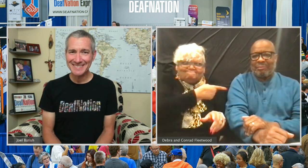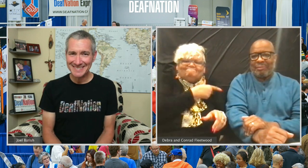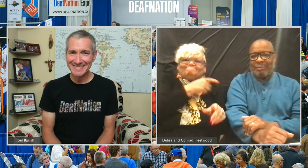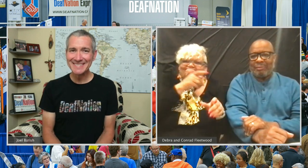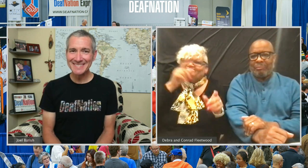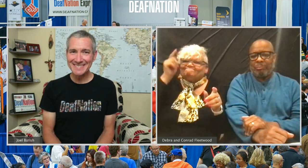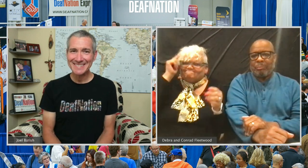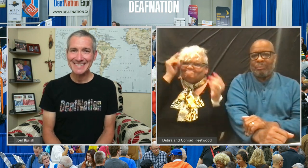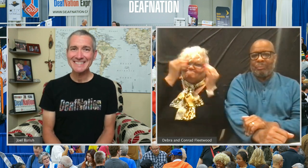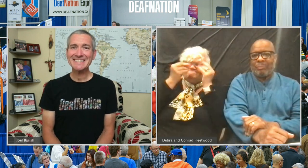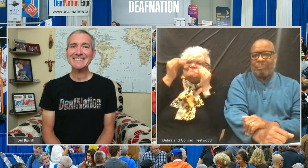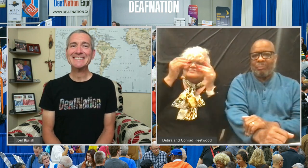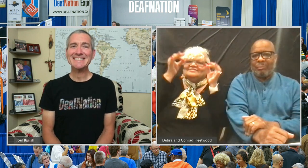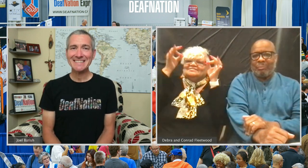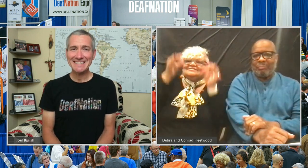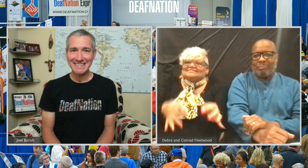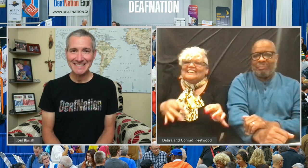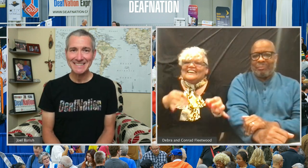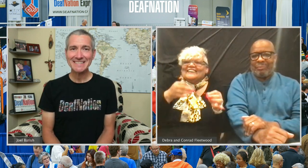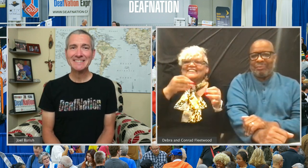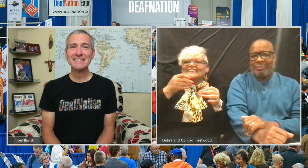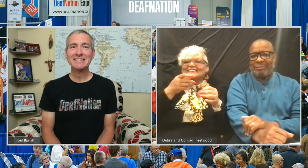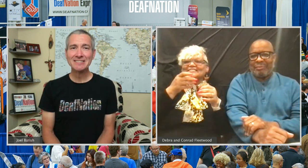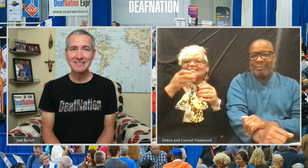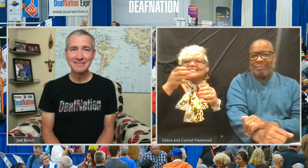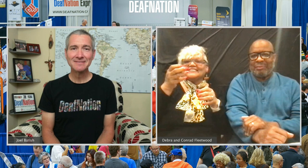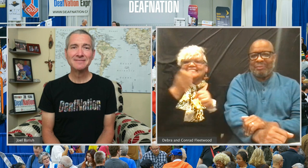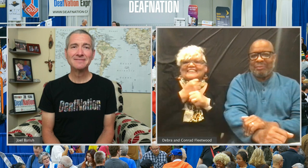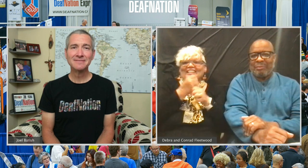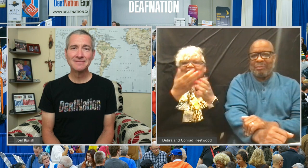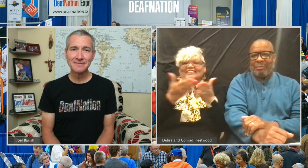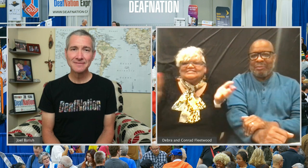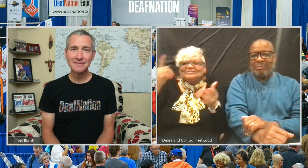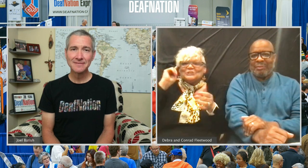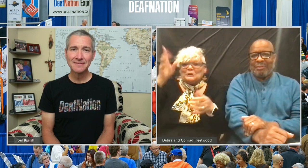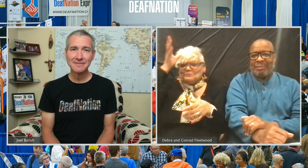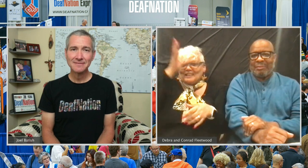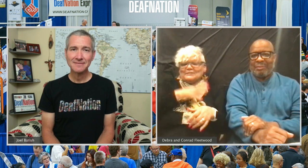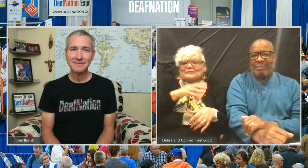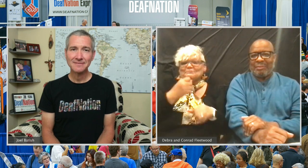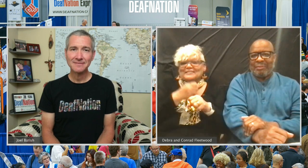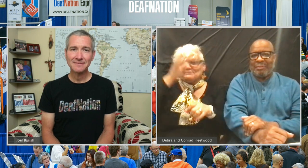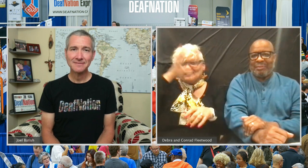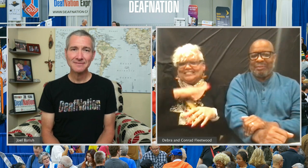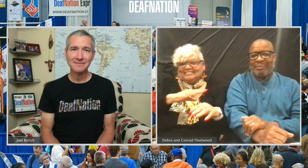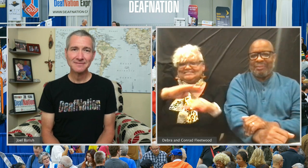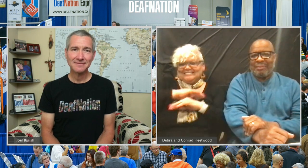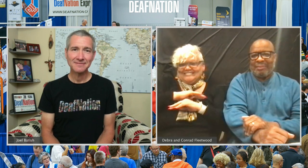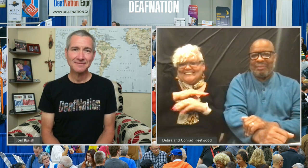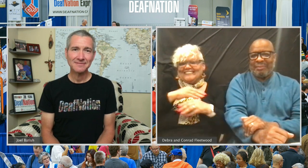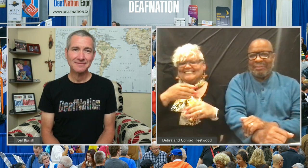We thought about it and decided to get things for men, to make the men satisfied.